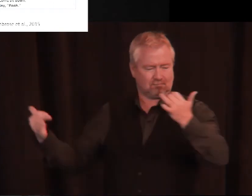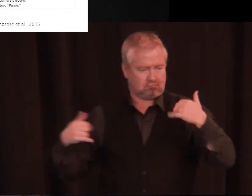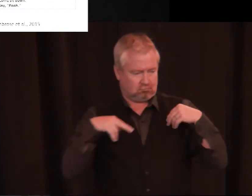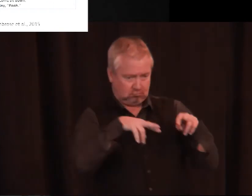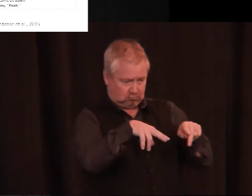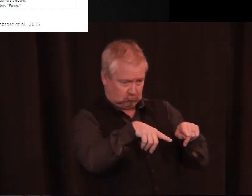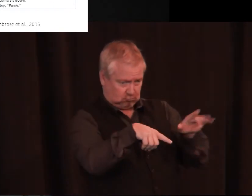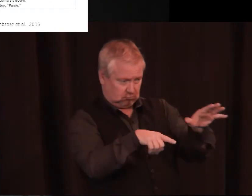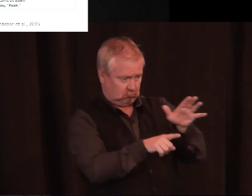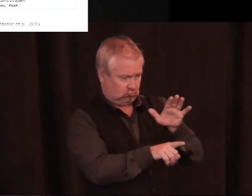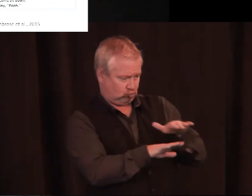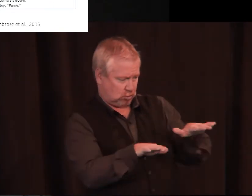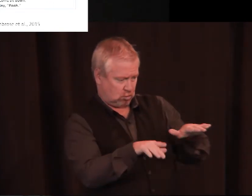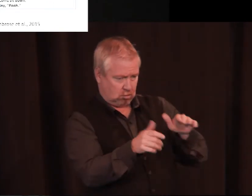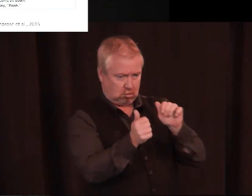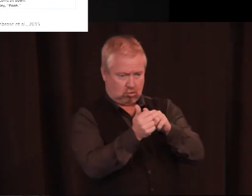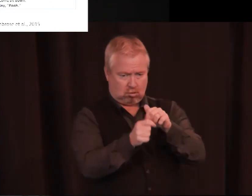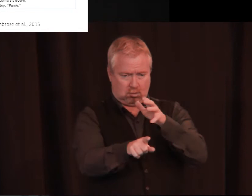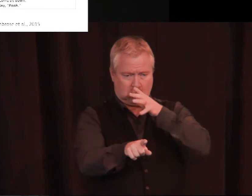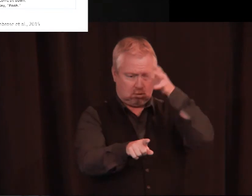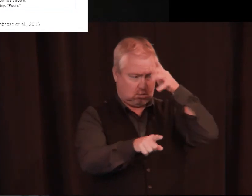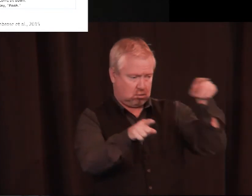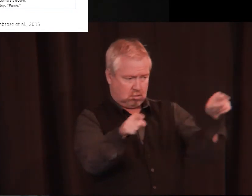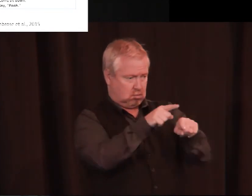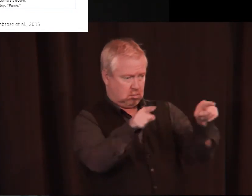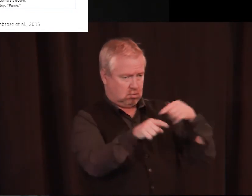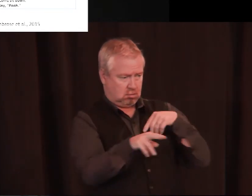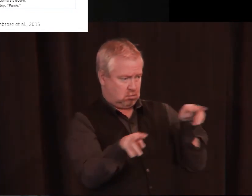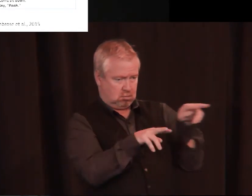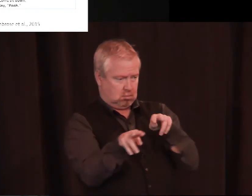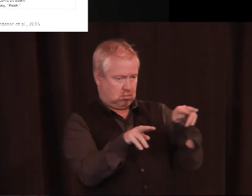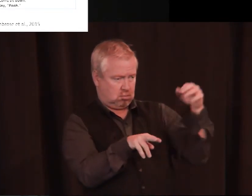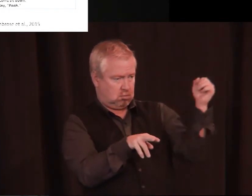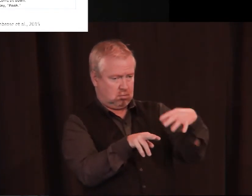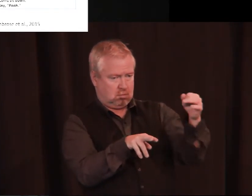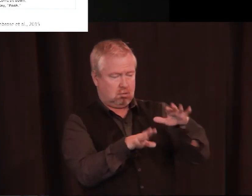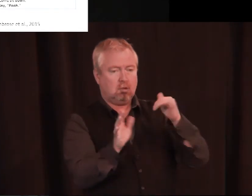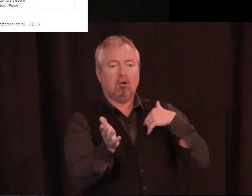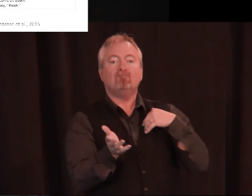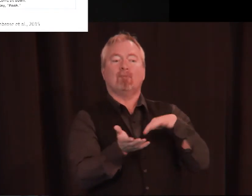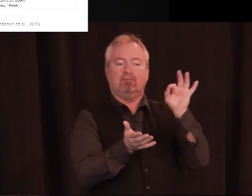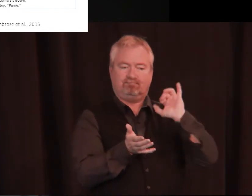Okay. So, what we wanted to find out was, how rich is the language exposure that these kids are receiving?